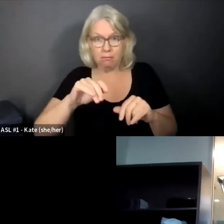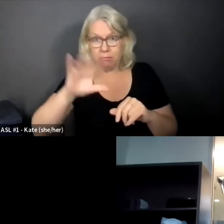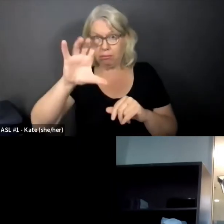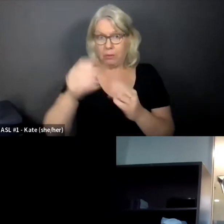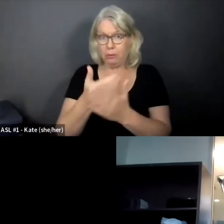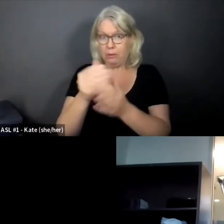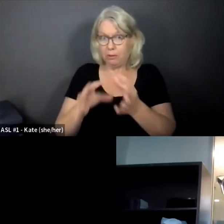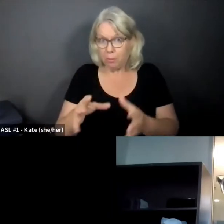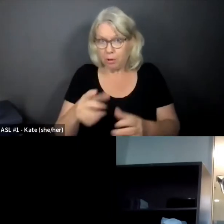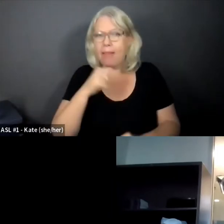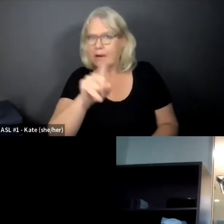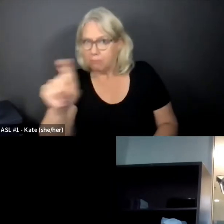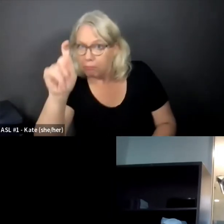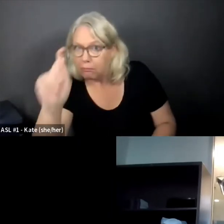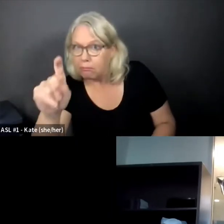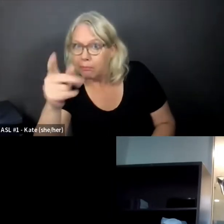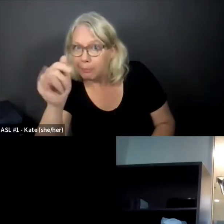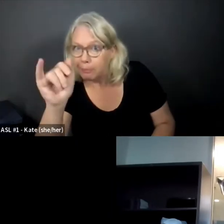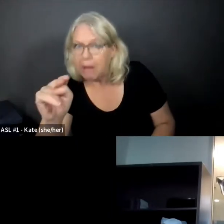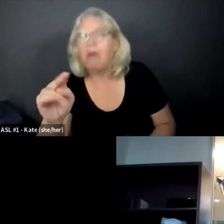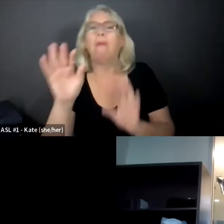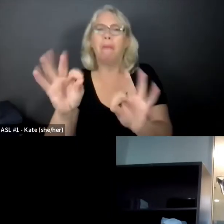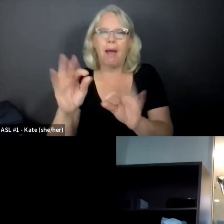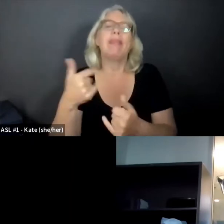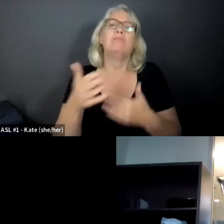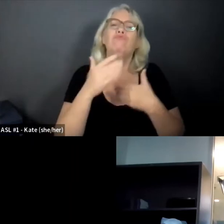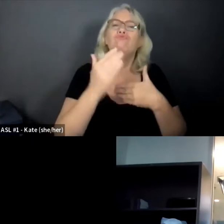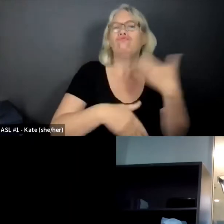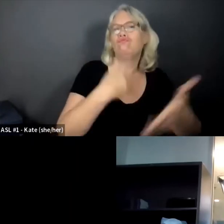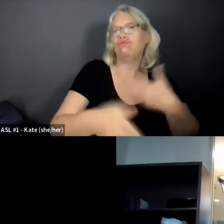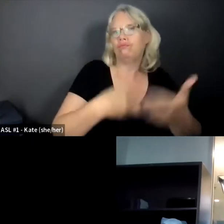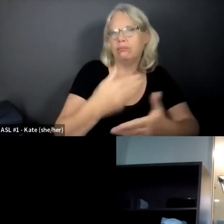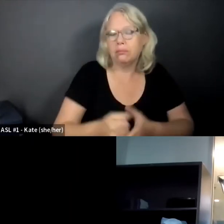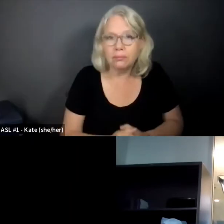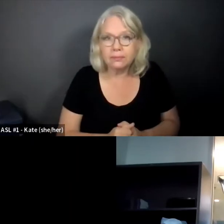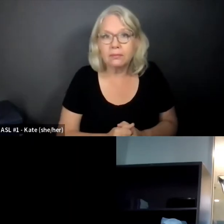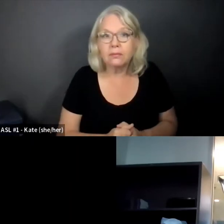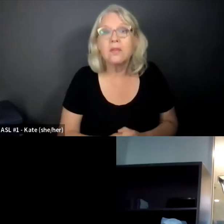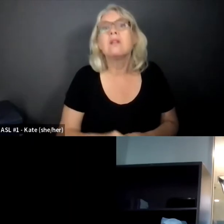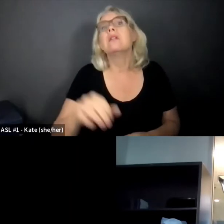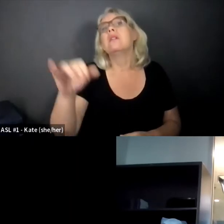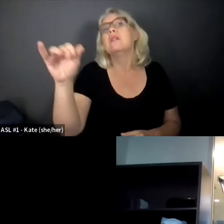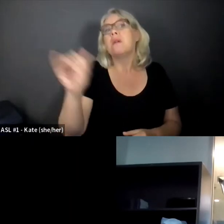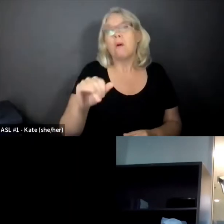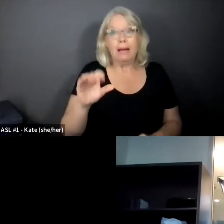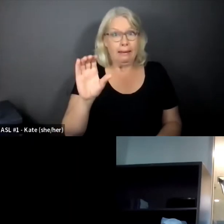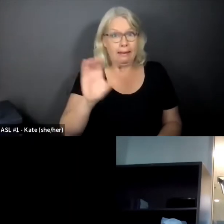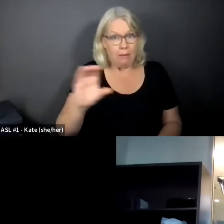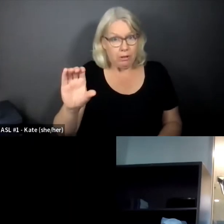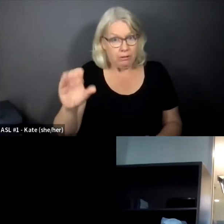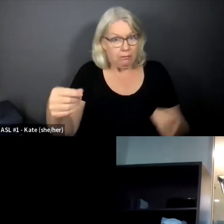CAPTIONING WILL BE AVAILABLE IN ZOOM AS WELL AS IN DIFFERENT TAB ON YOUR BROWSER.